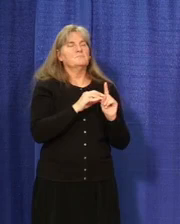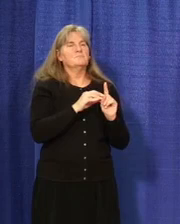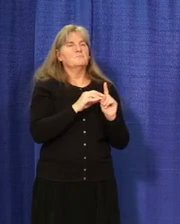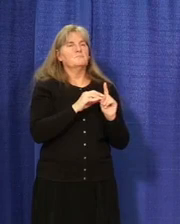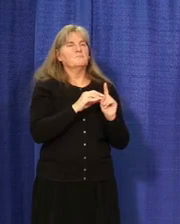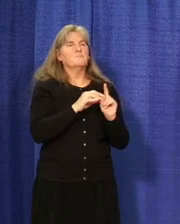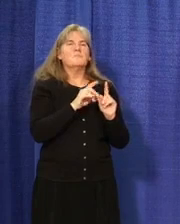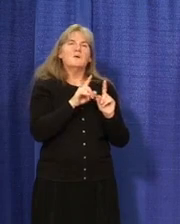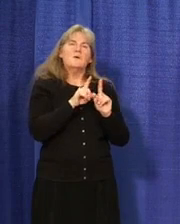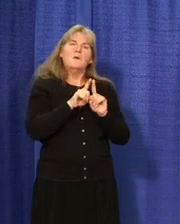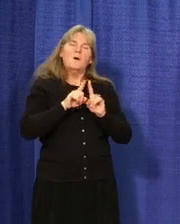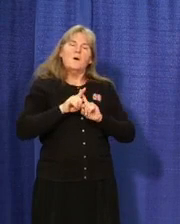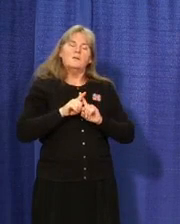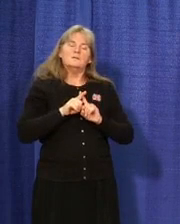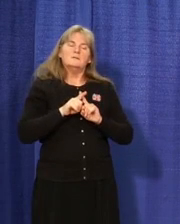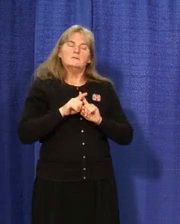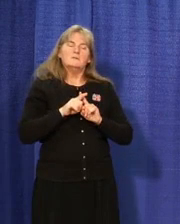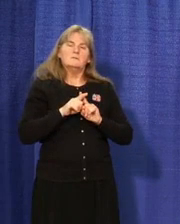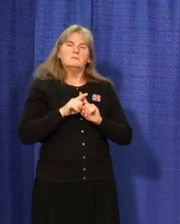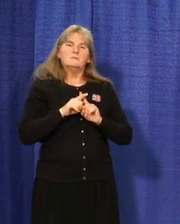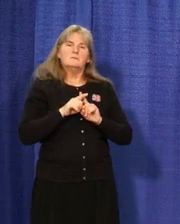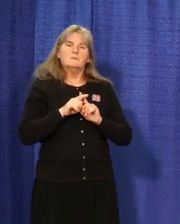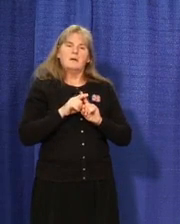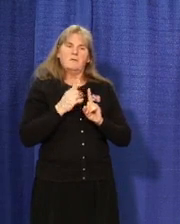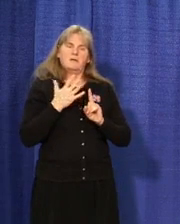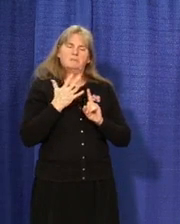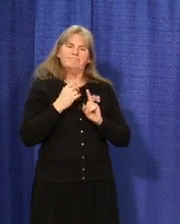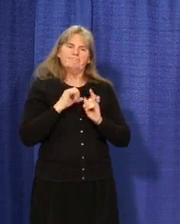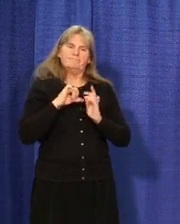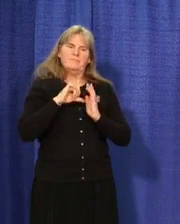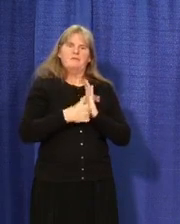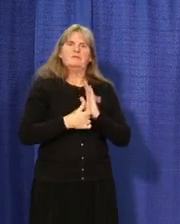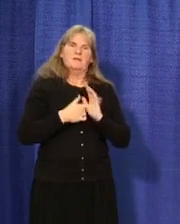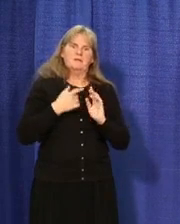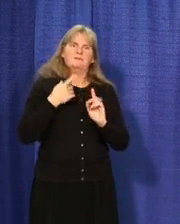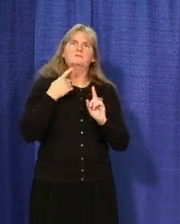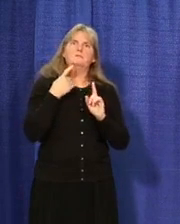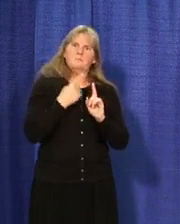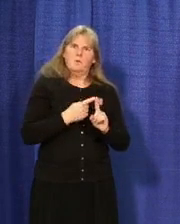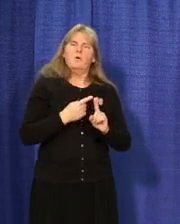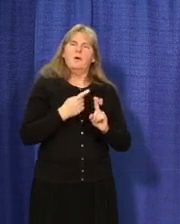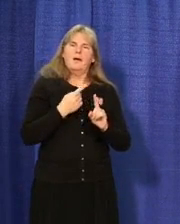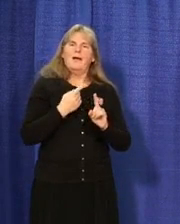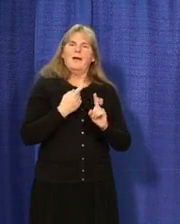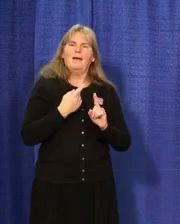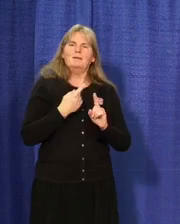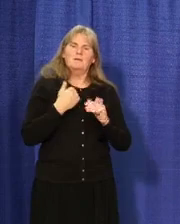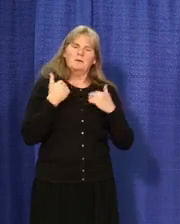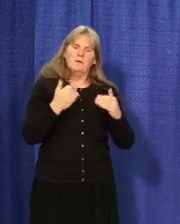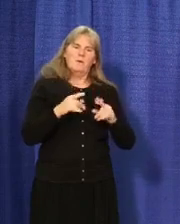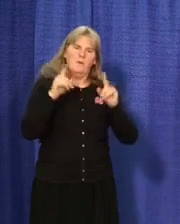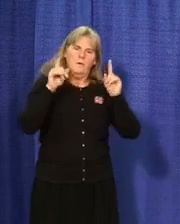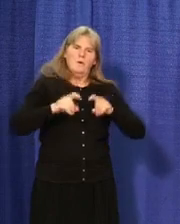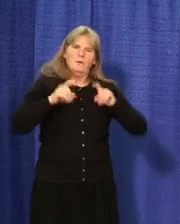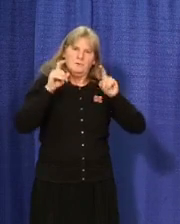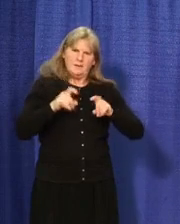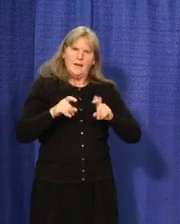the reason that I emphasized testing of people regardless of the exposure which is important to look at those dates in think